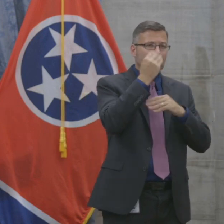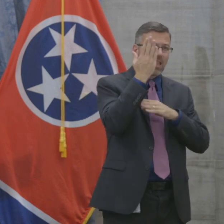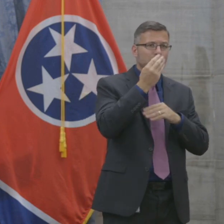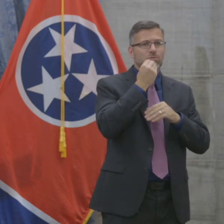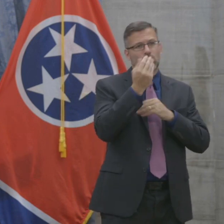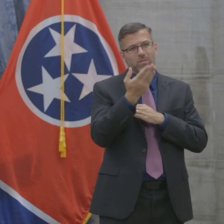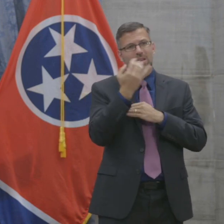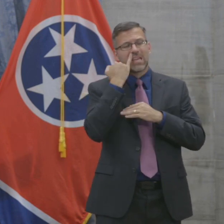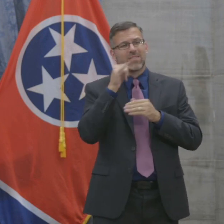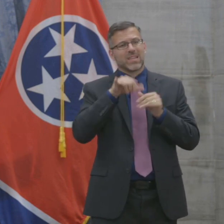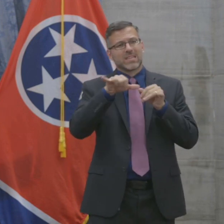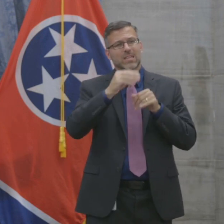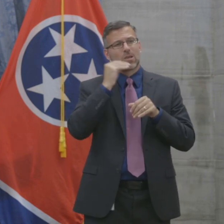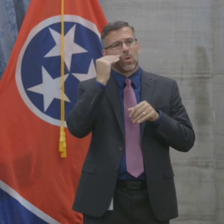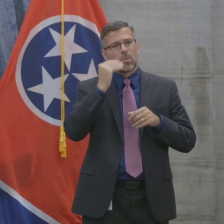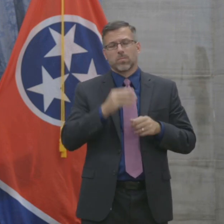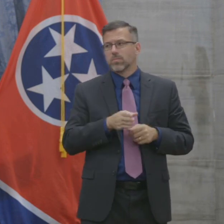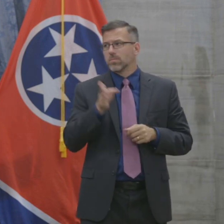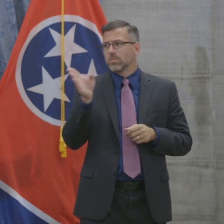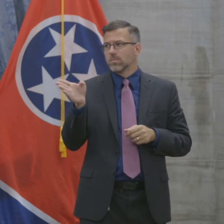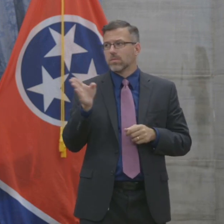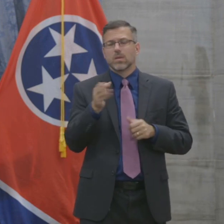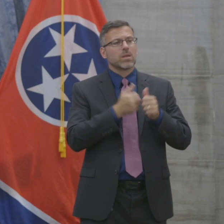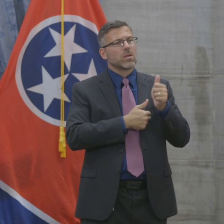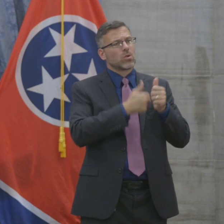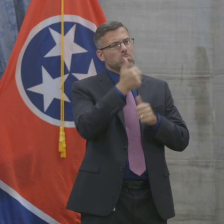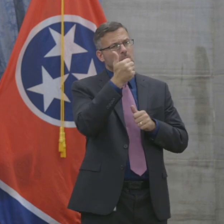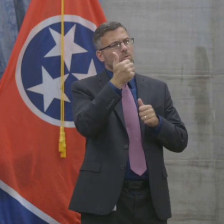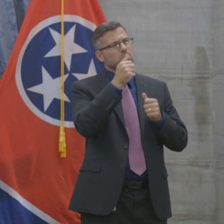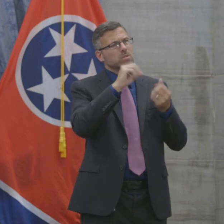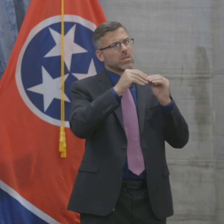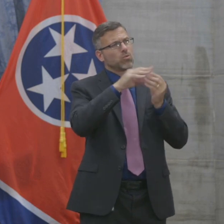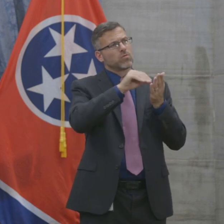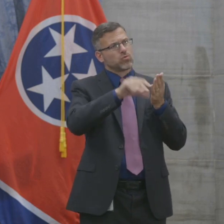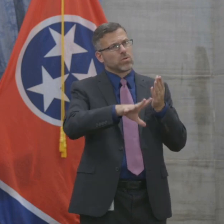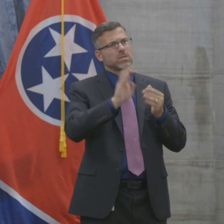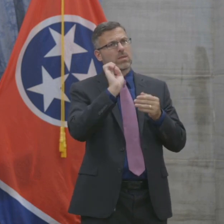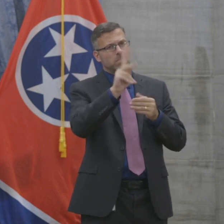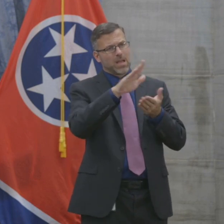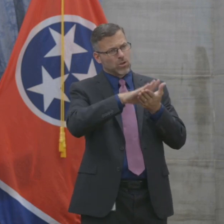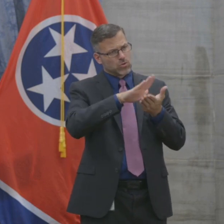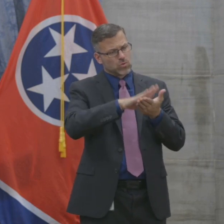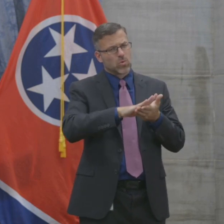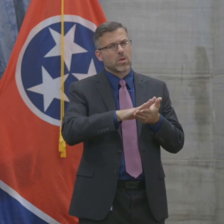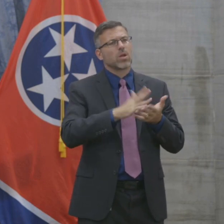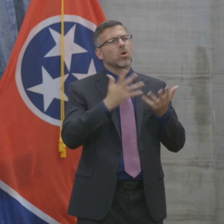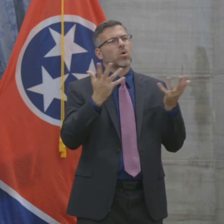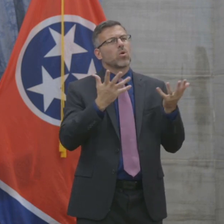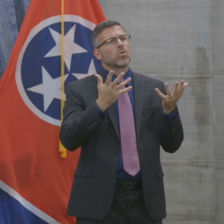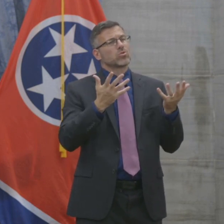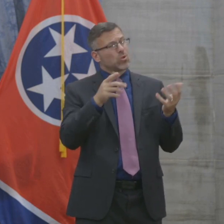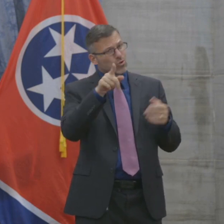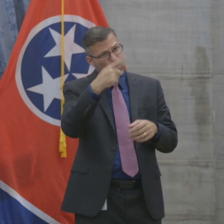they identify the students, one of the things as you know now is determine how we get those addresses. The Department of